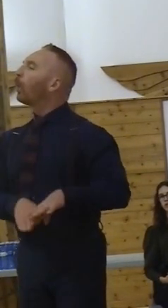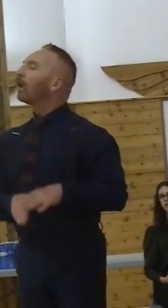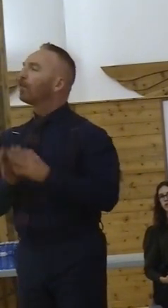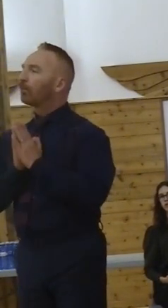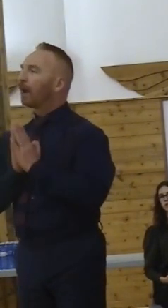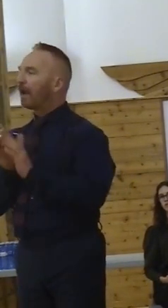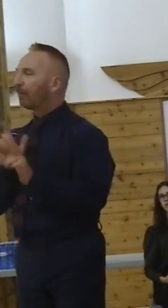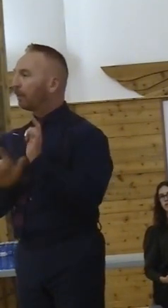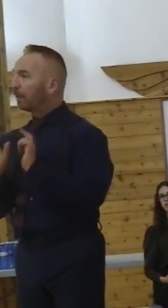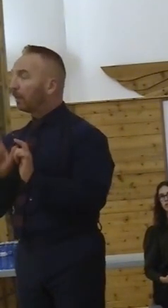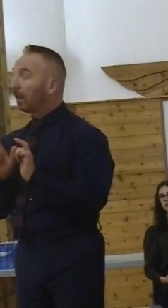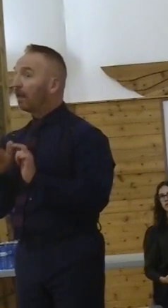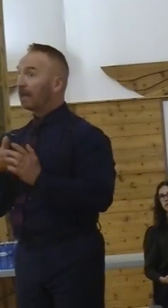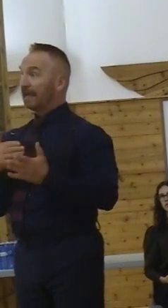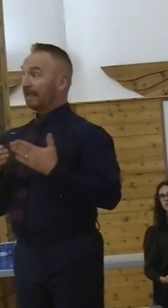It's not easy. I know it's not easy.